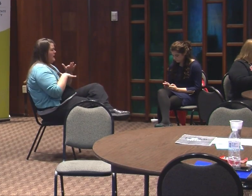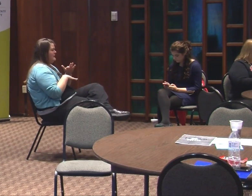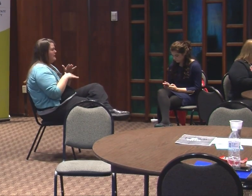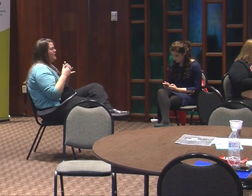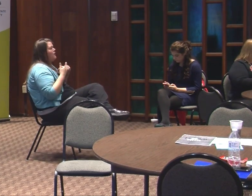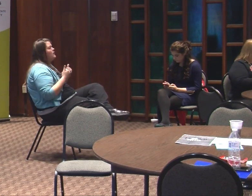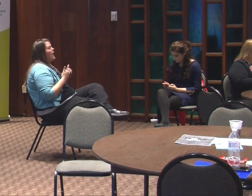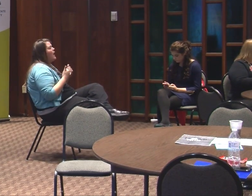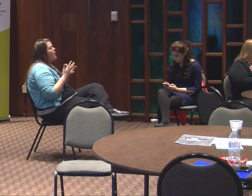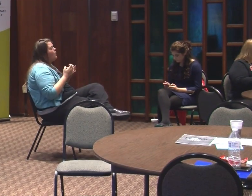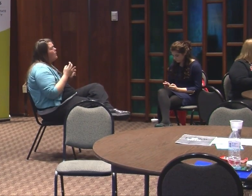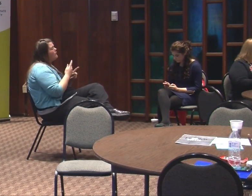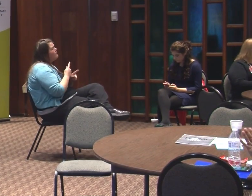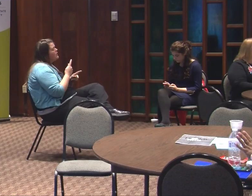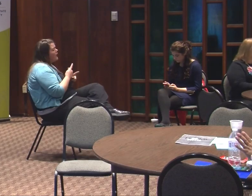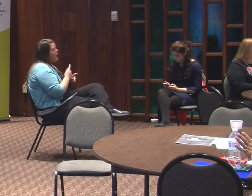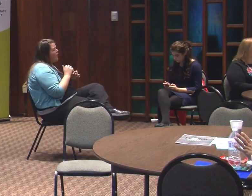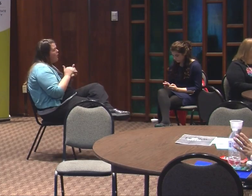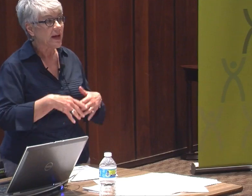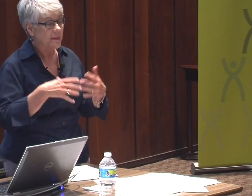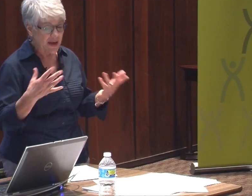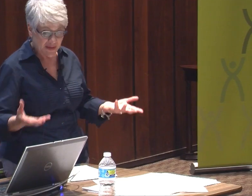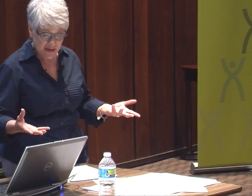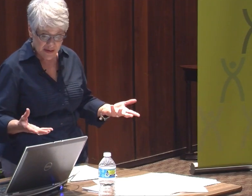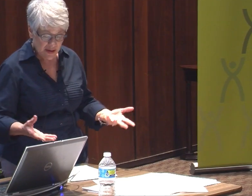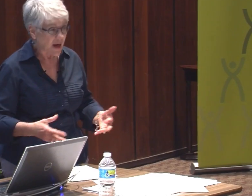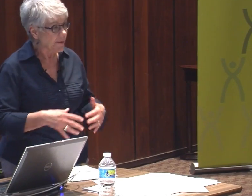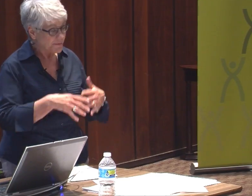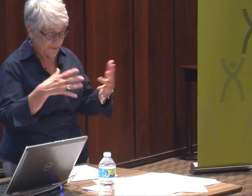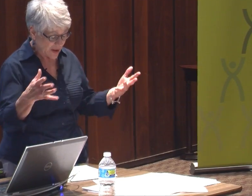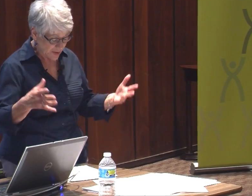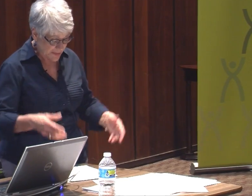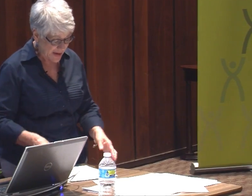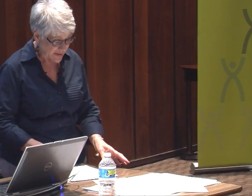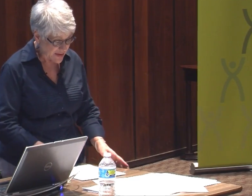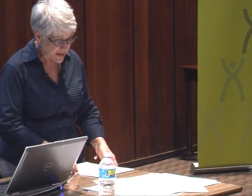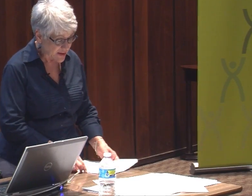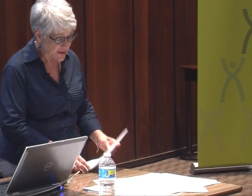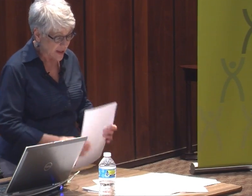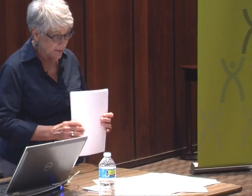out, "Okay, how can we expand and make things, you know, expand the skills and